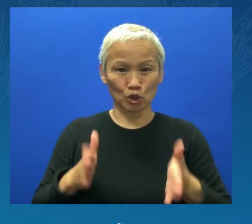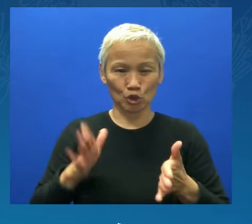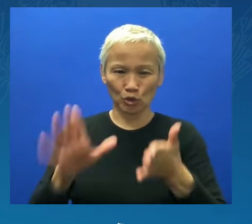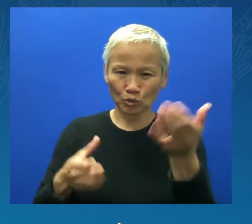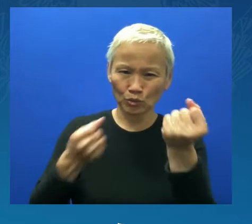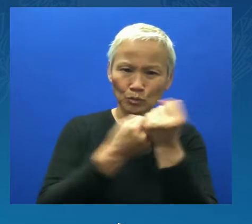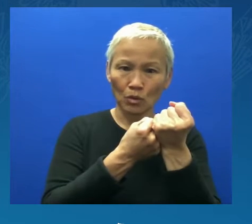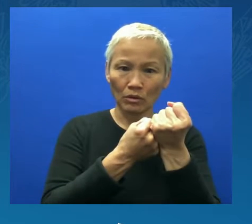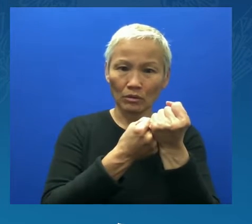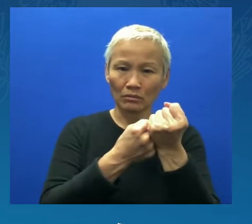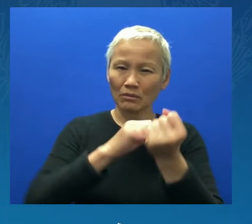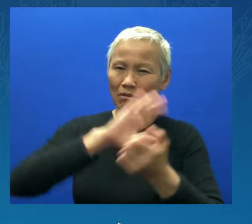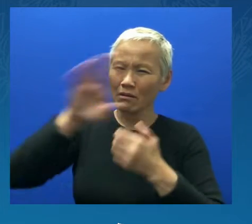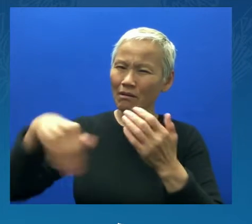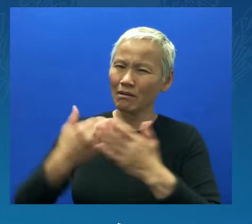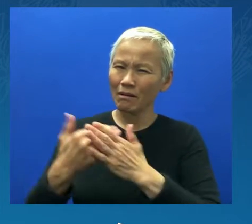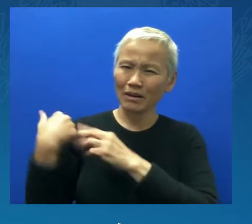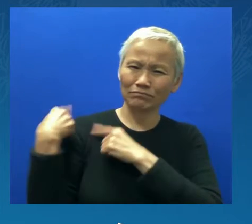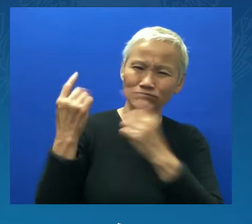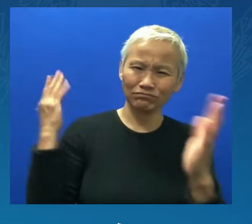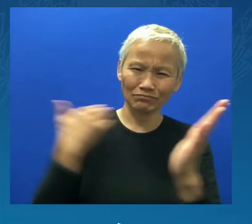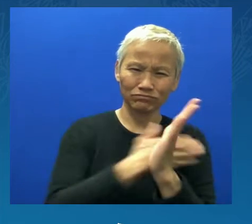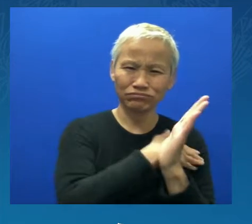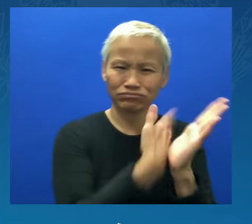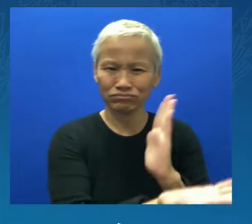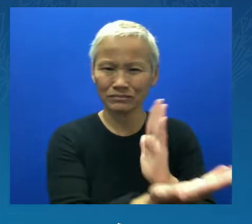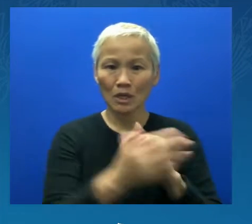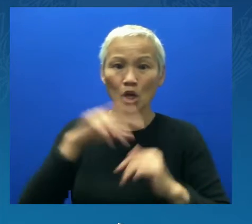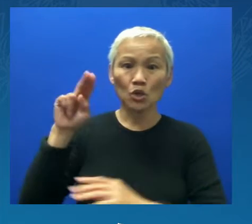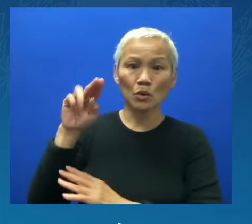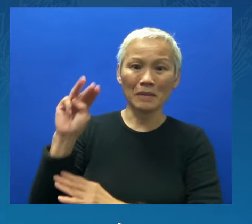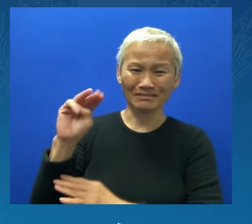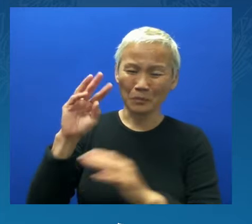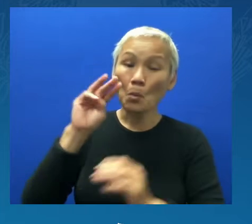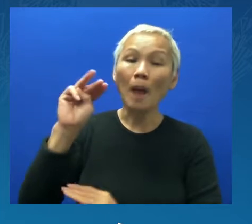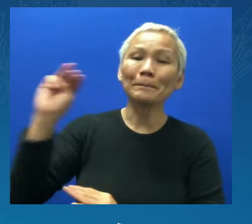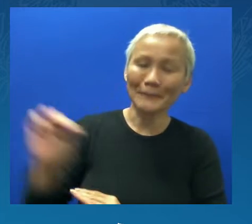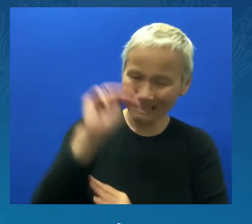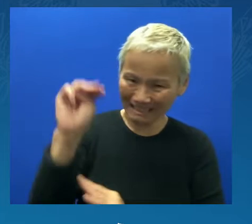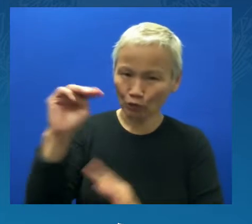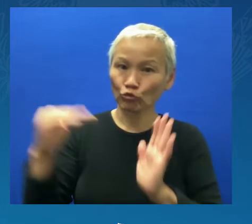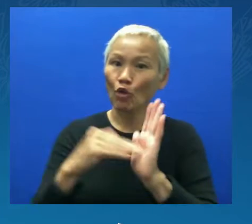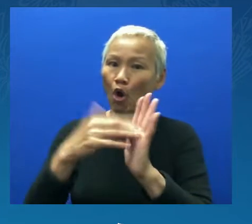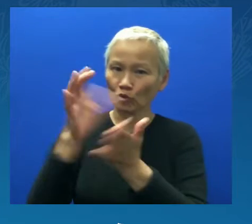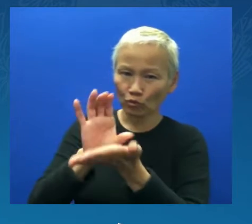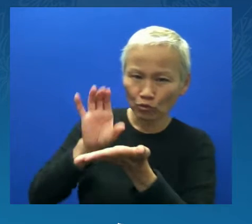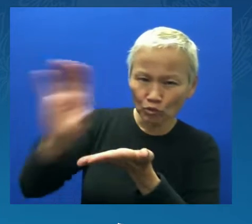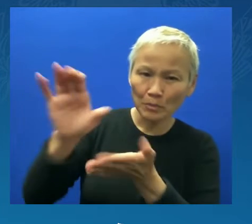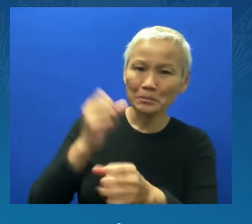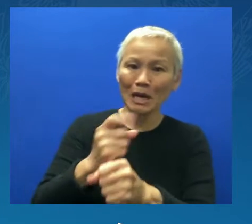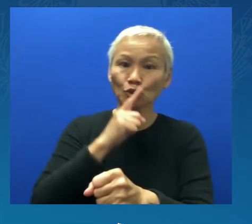We're going to put $10 million to make sure that Las Cruces gets a brand new comprehensive reproductive